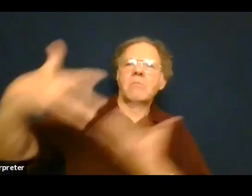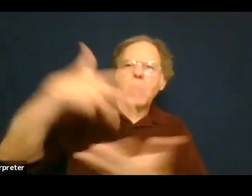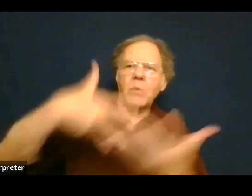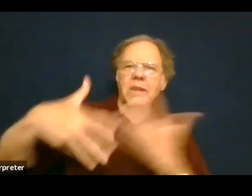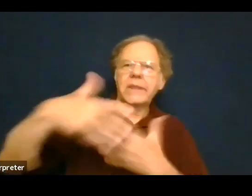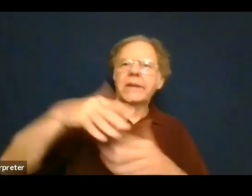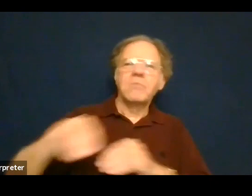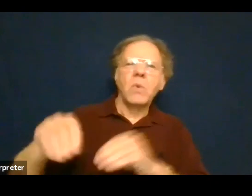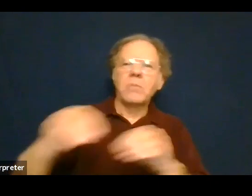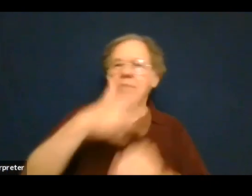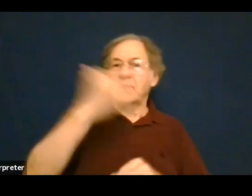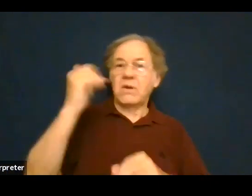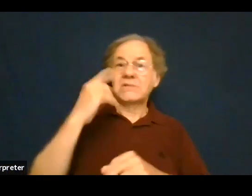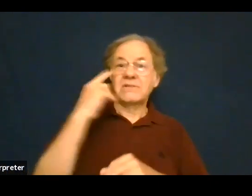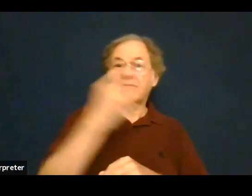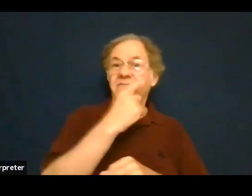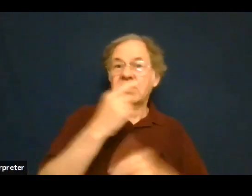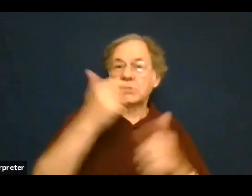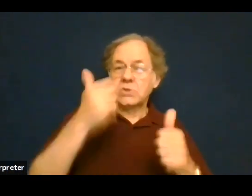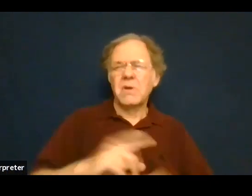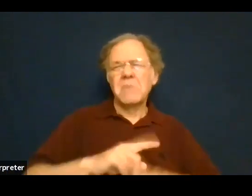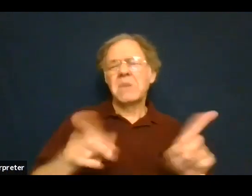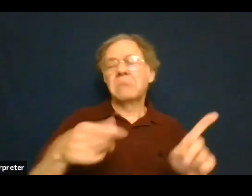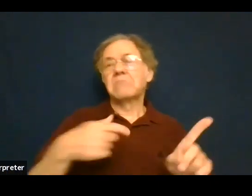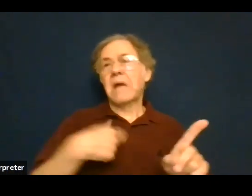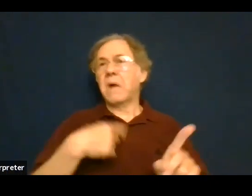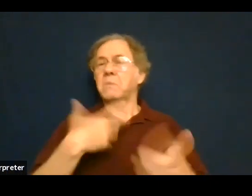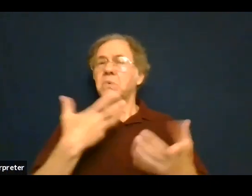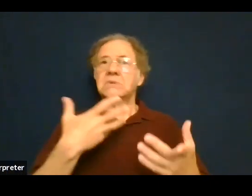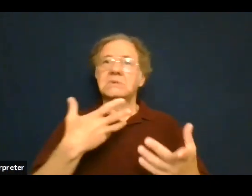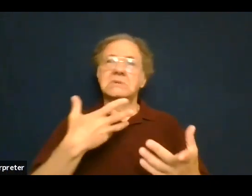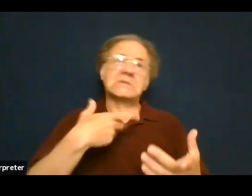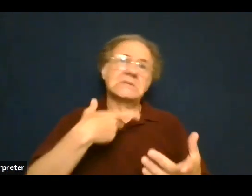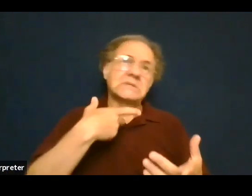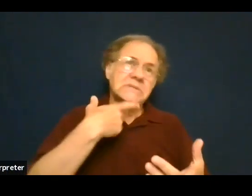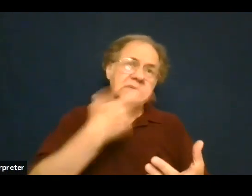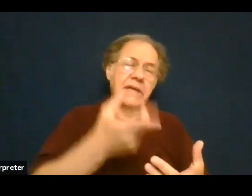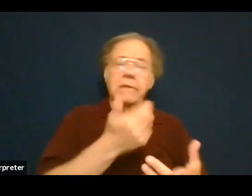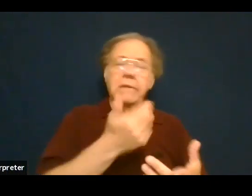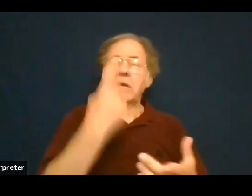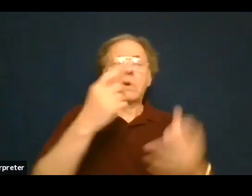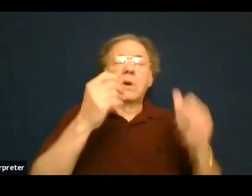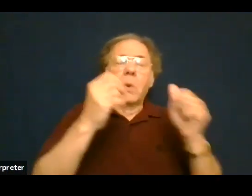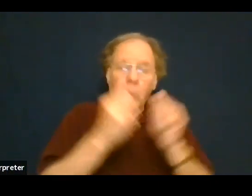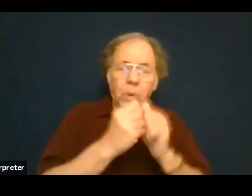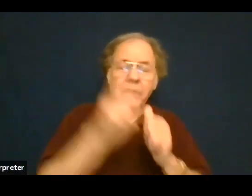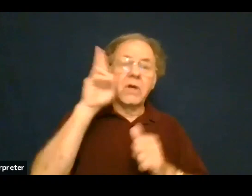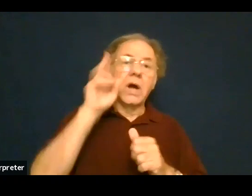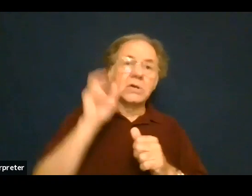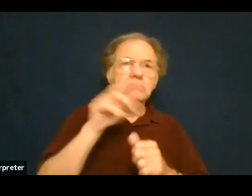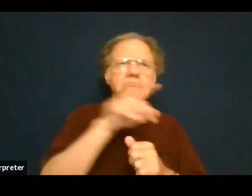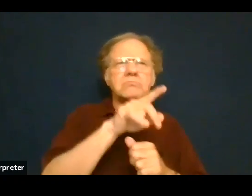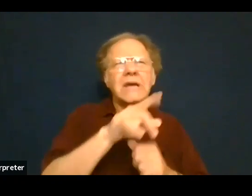But I would say to anyone with Usher to get the most up to date information,